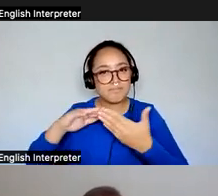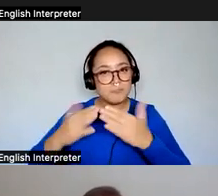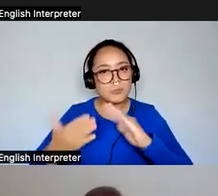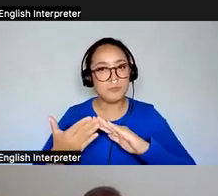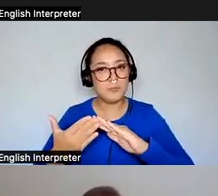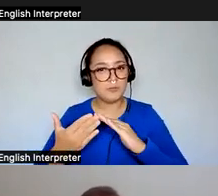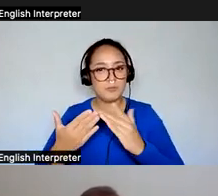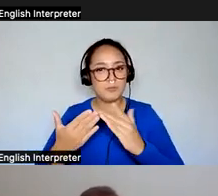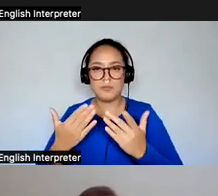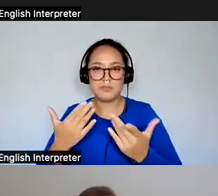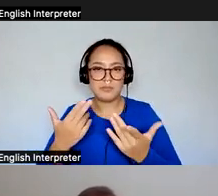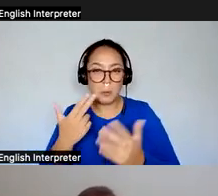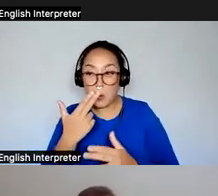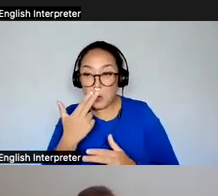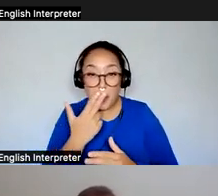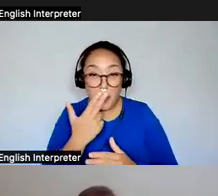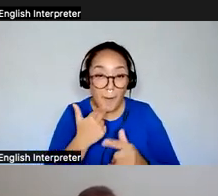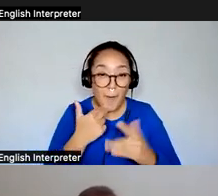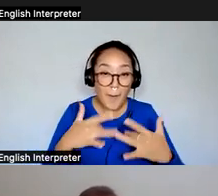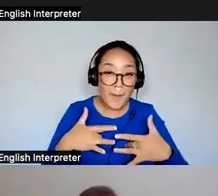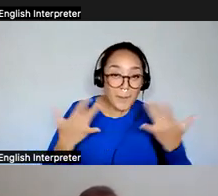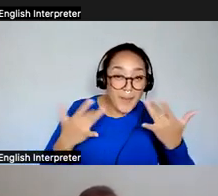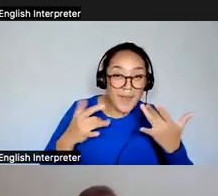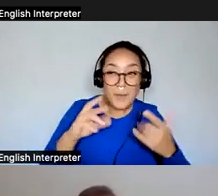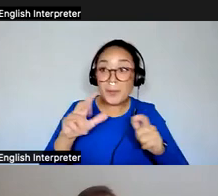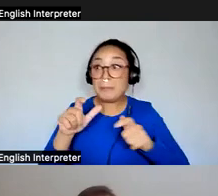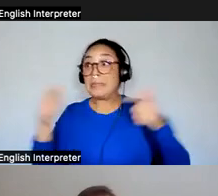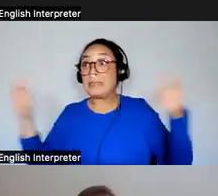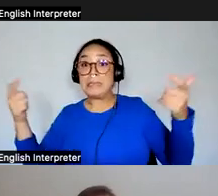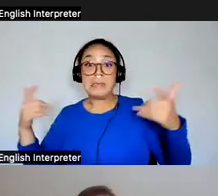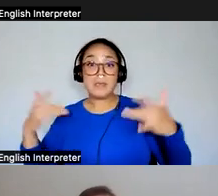It's all great and encouraged, and they're welcome here.